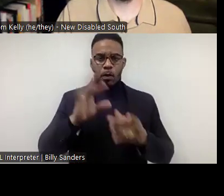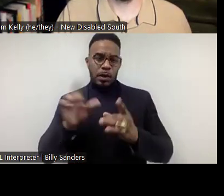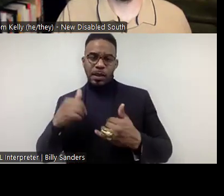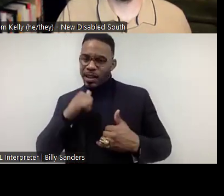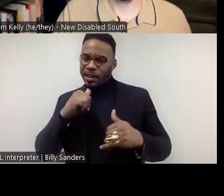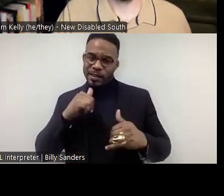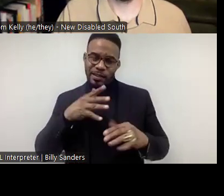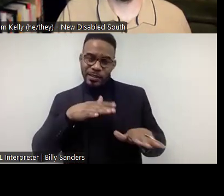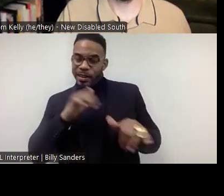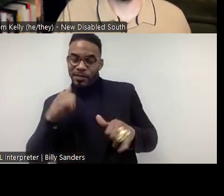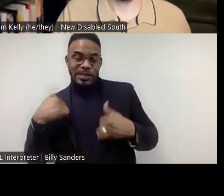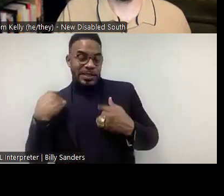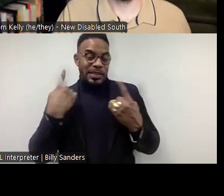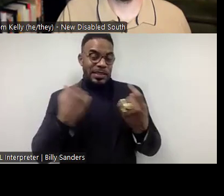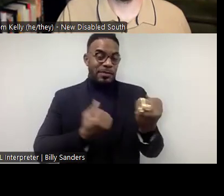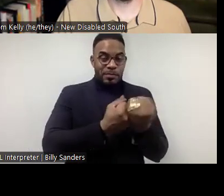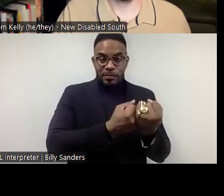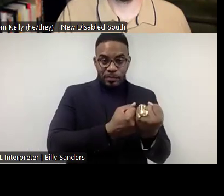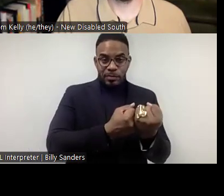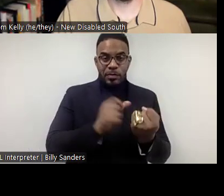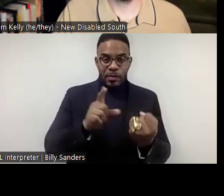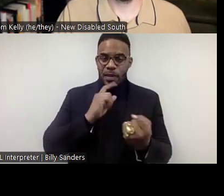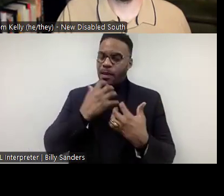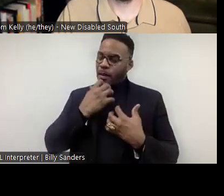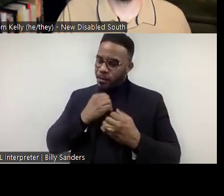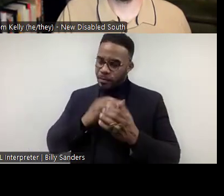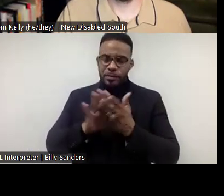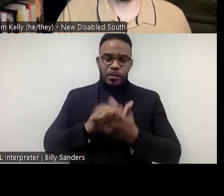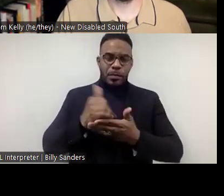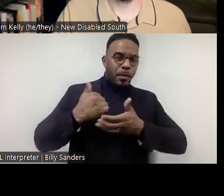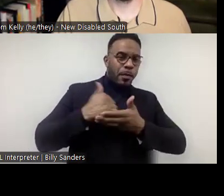AAPD in 2019, and in her words , she hasn't left them since.